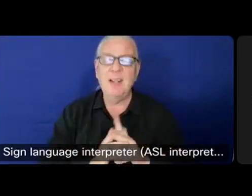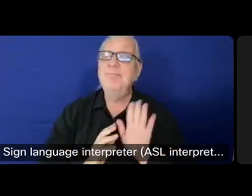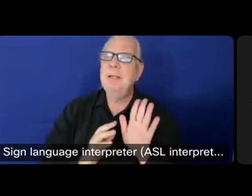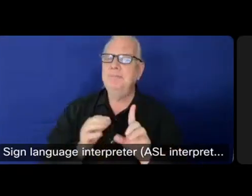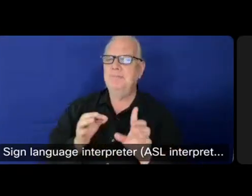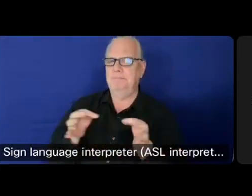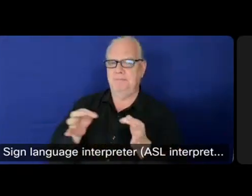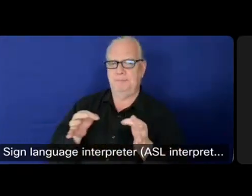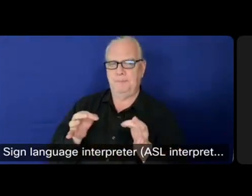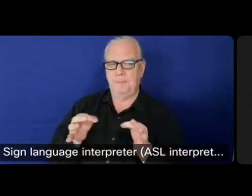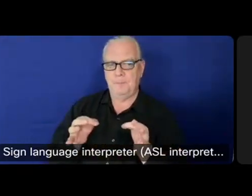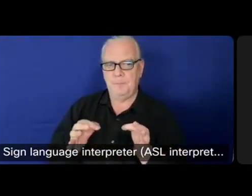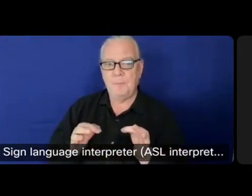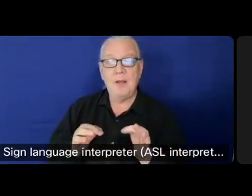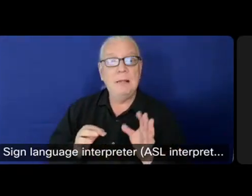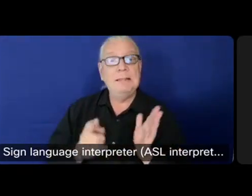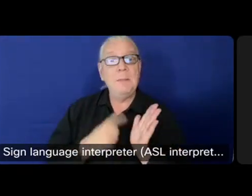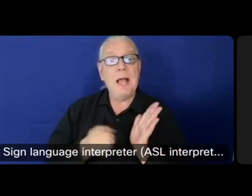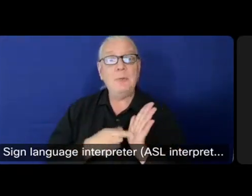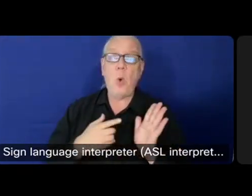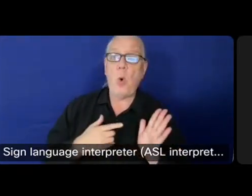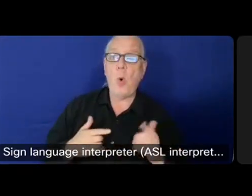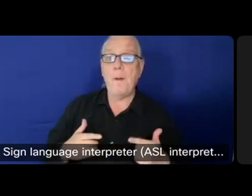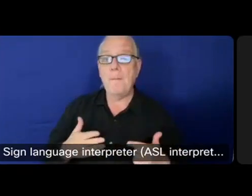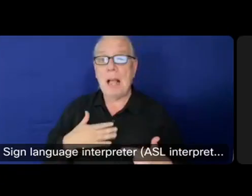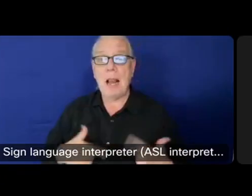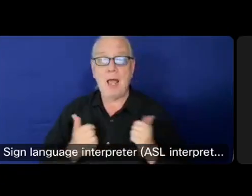is like a pancake thin layer across your life. And then there